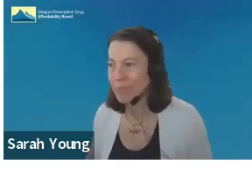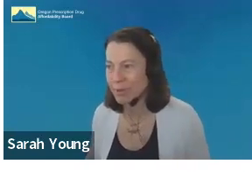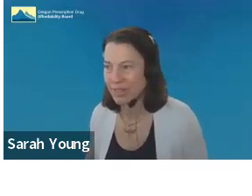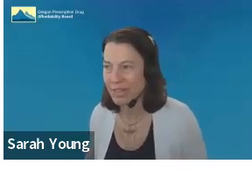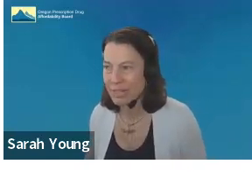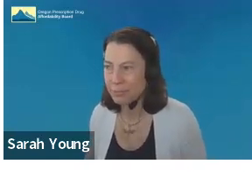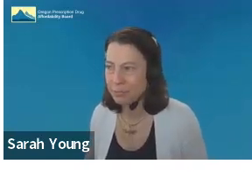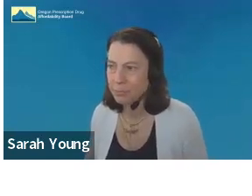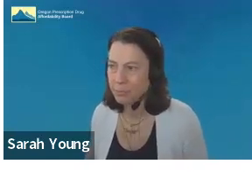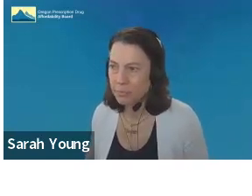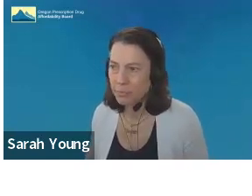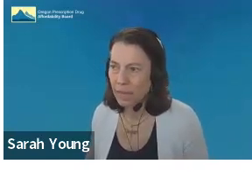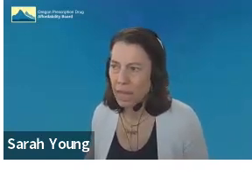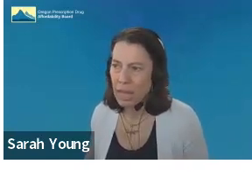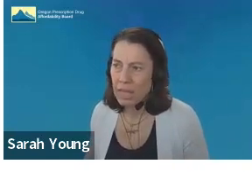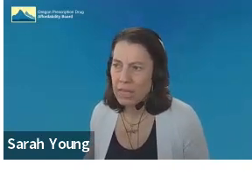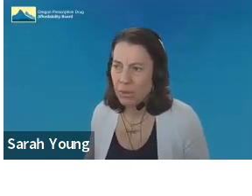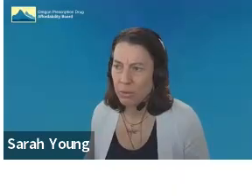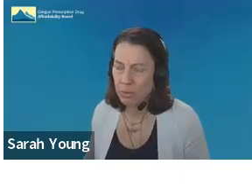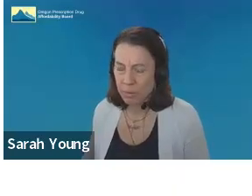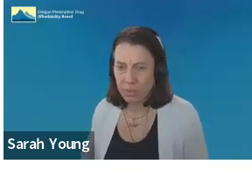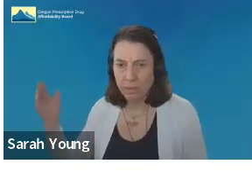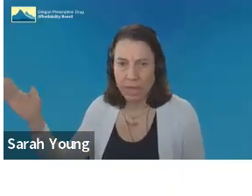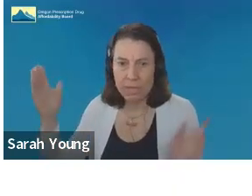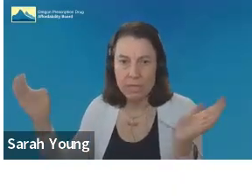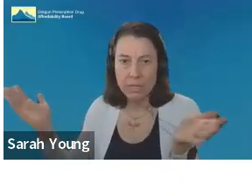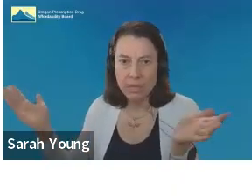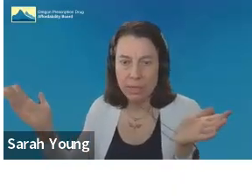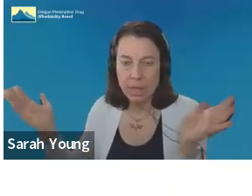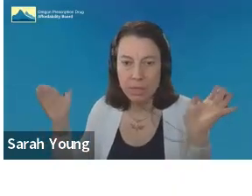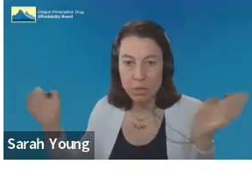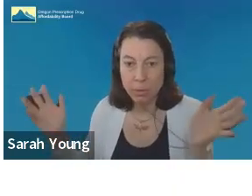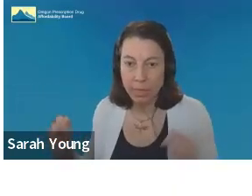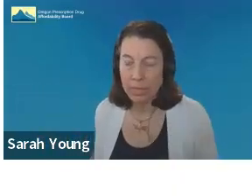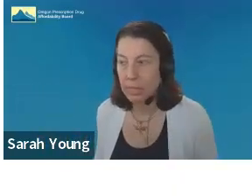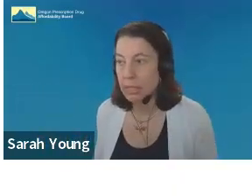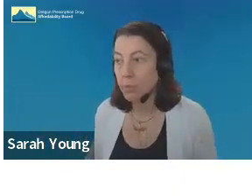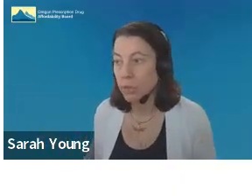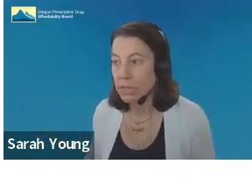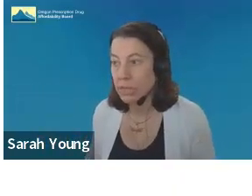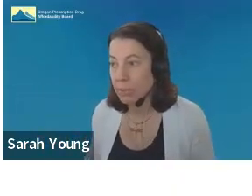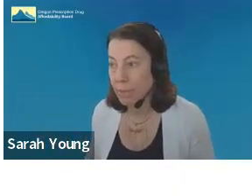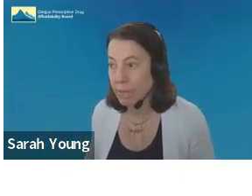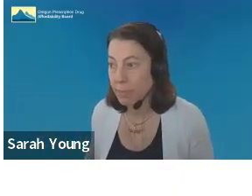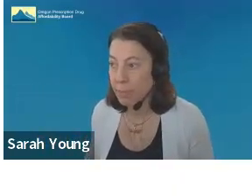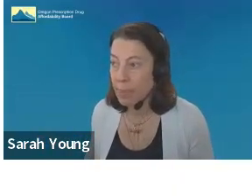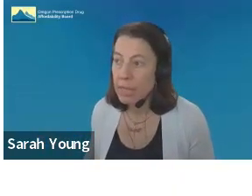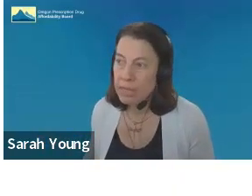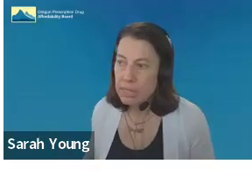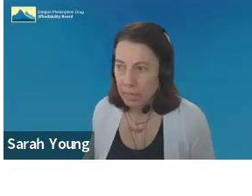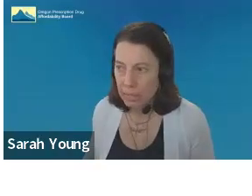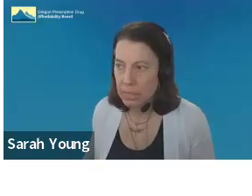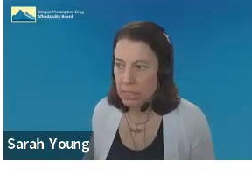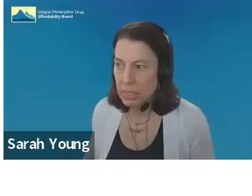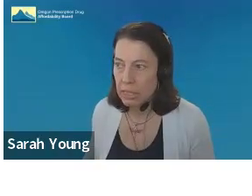in both areas. So, you know, that that dual mandate is important to keep in mind. Second,